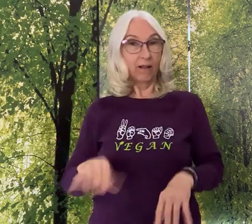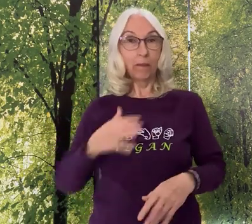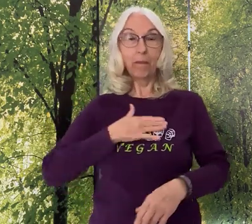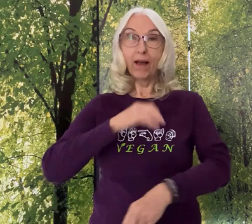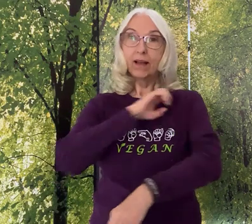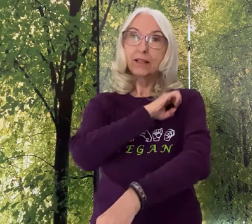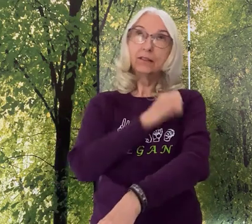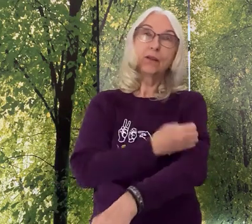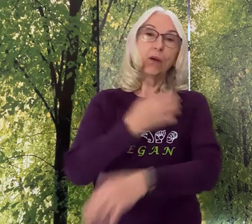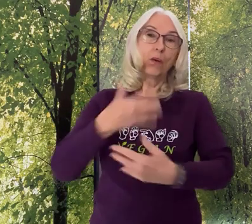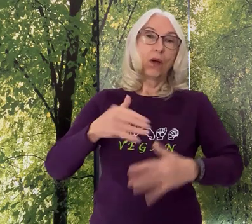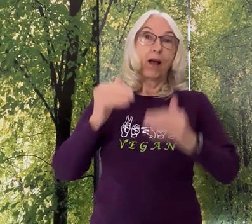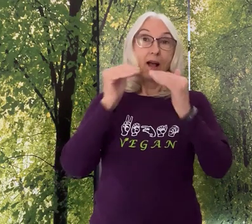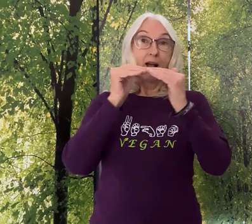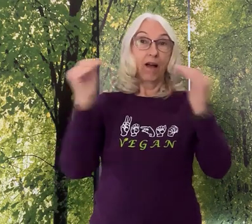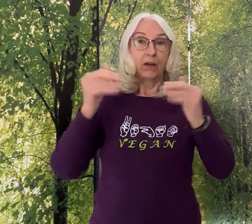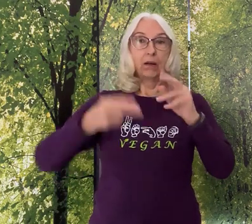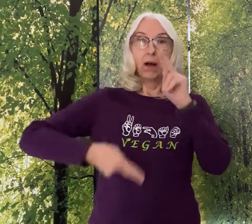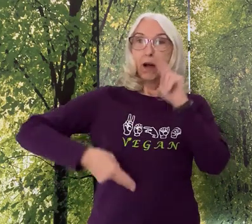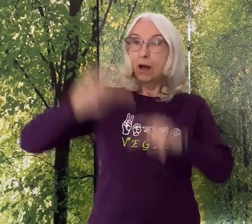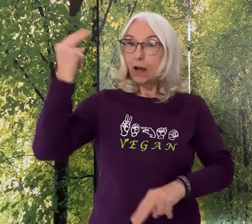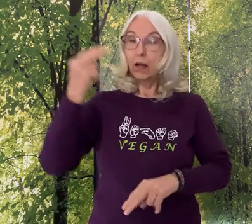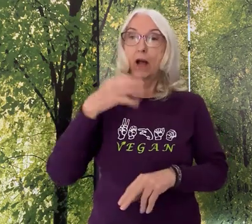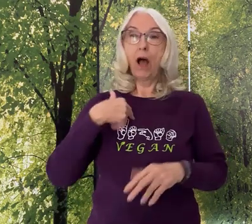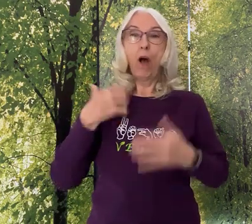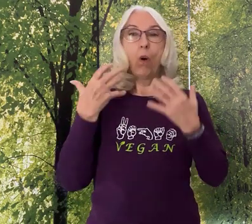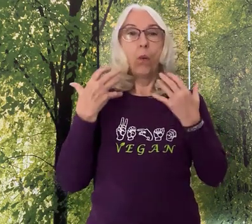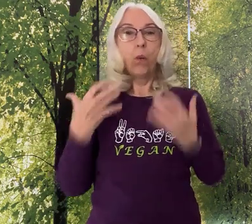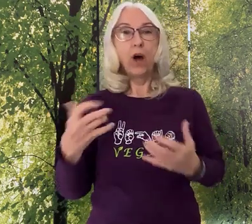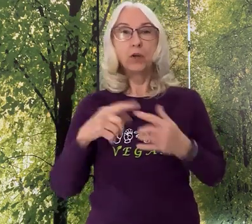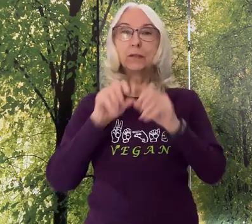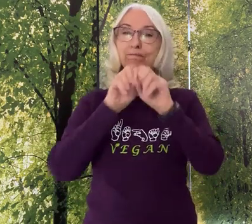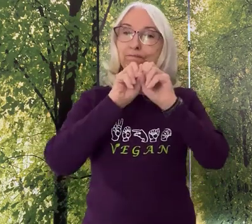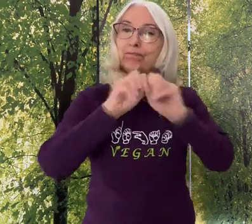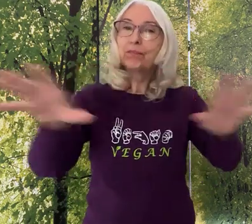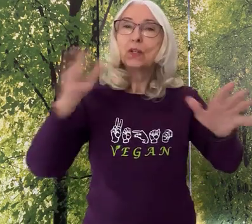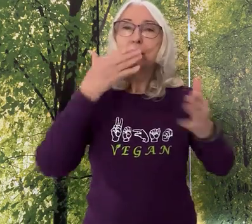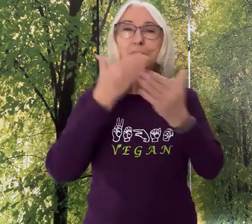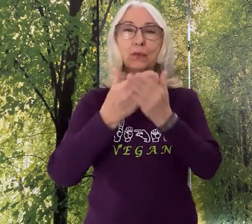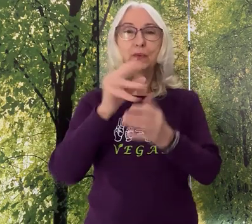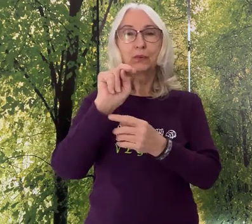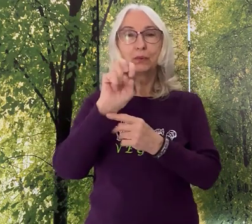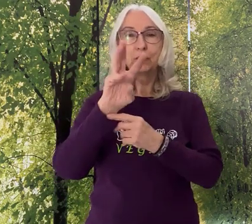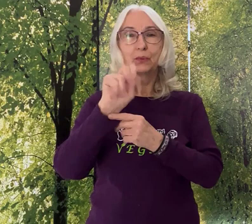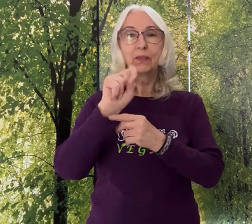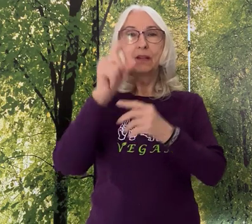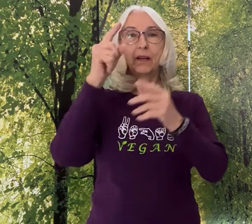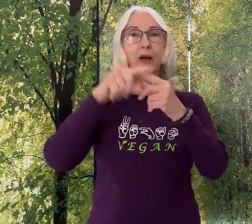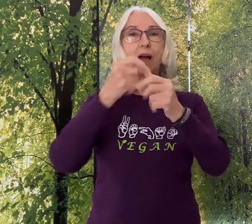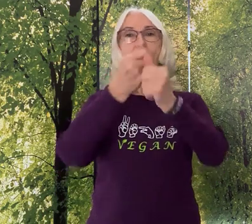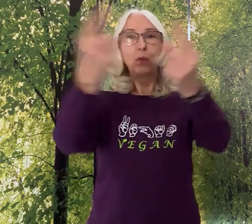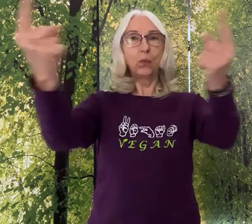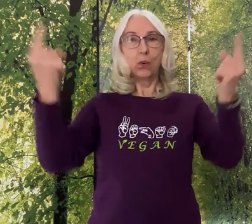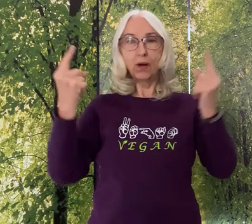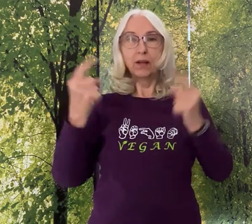My energy level is high, and I want to spread the good news to everyone.